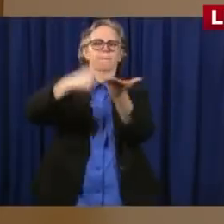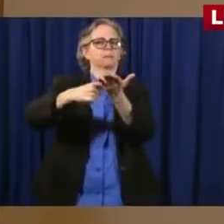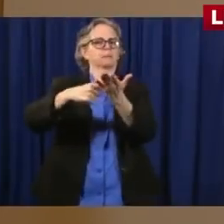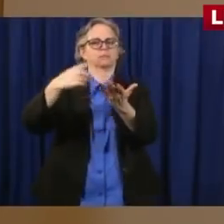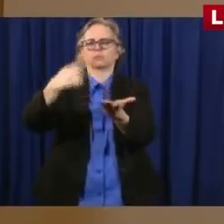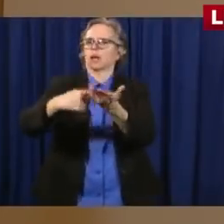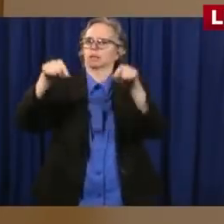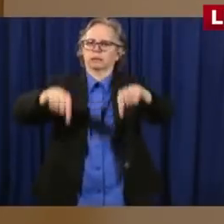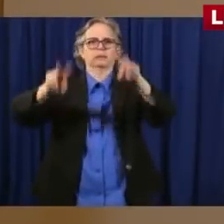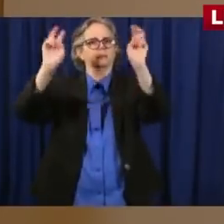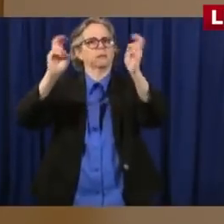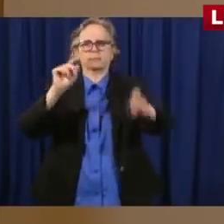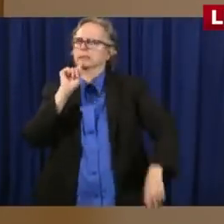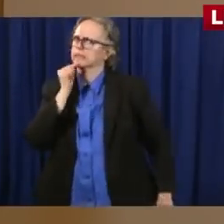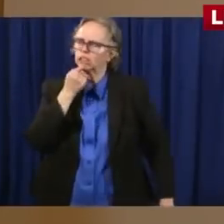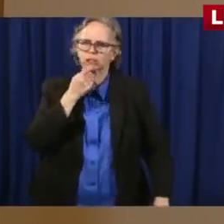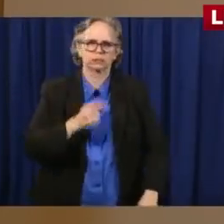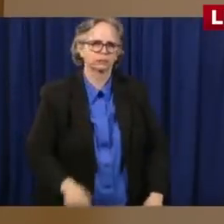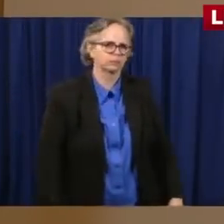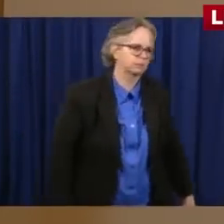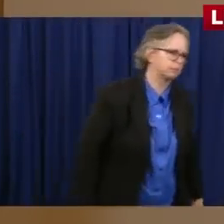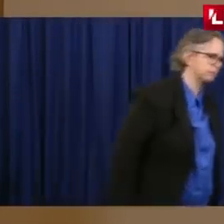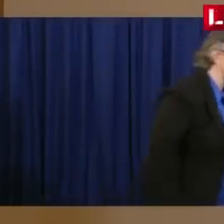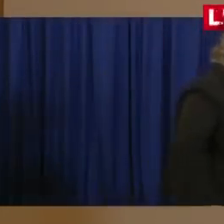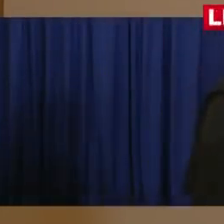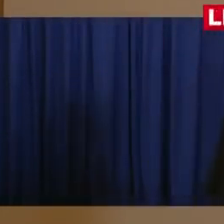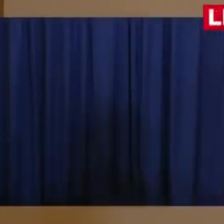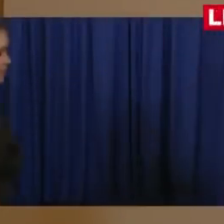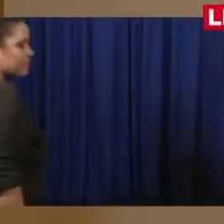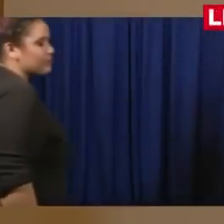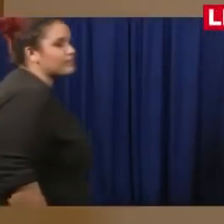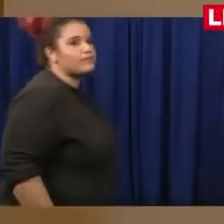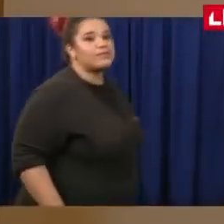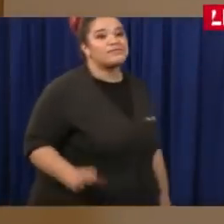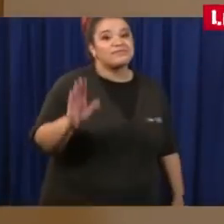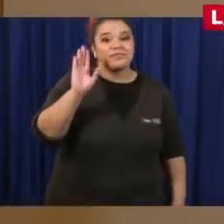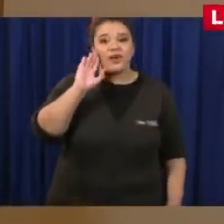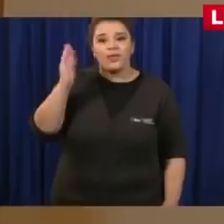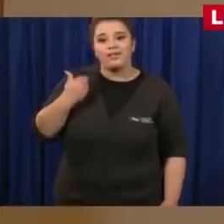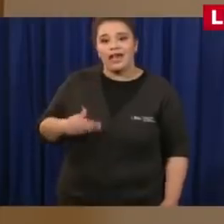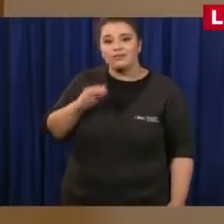IT IS A DIALOGUE OUR NATION NEEDS TO HAVE.